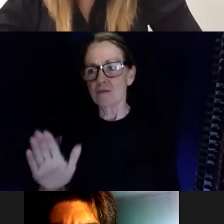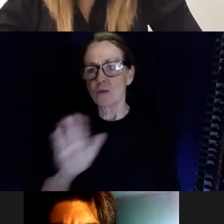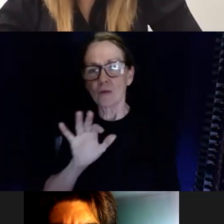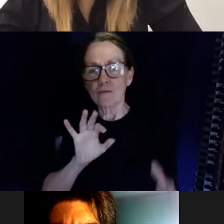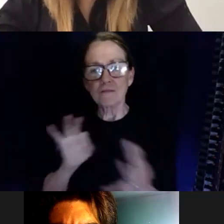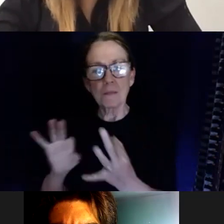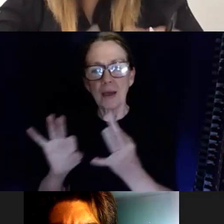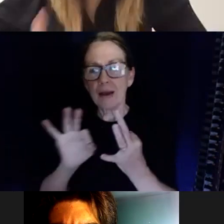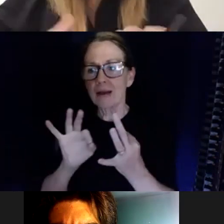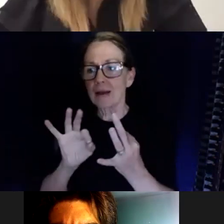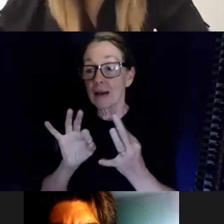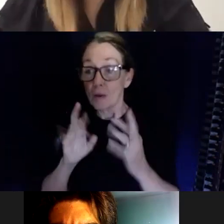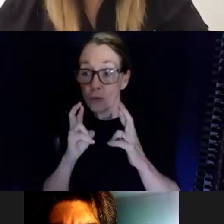AND SO, IF YOU CAN SEND IT TO YOUR NETWORKS, WE CERTAINLY LOOK FORWARD TO THAT.